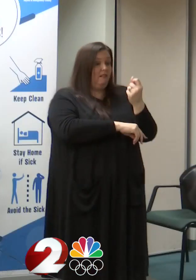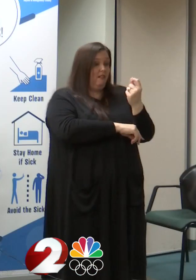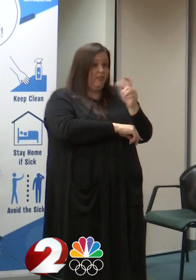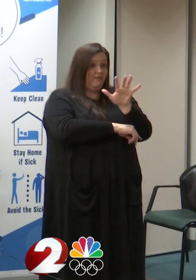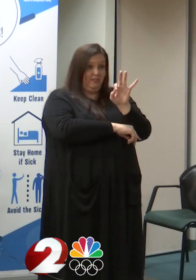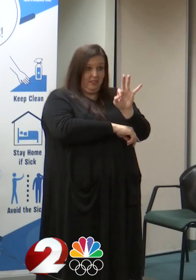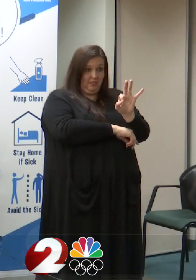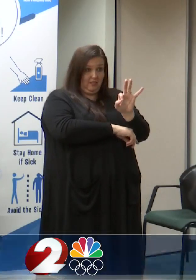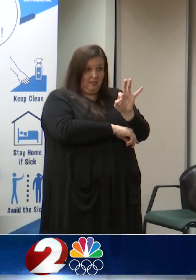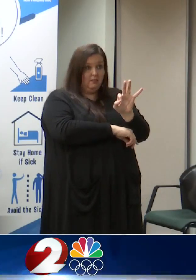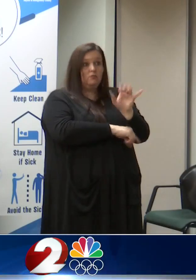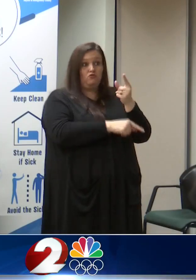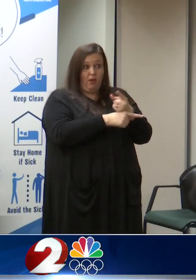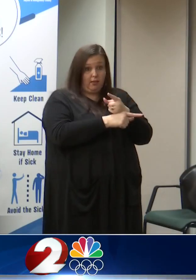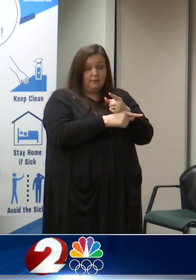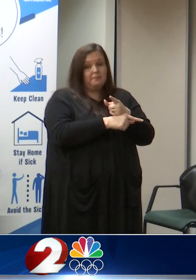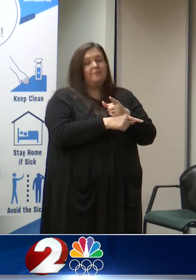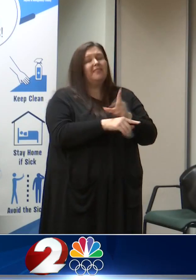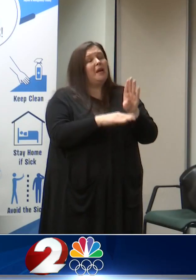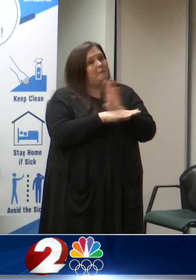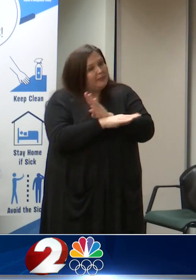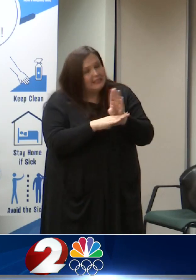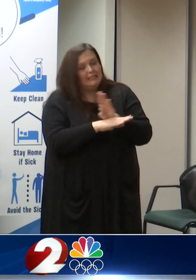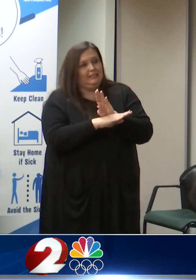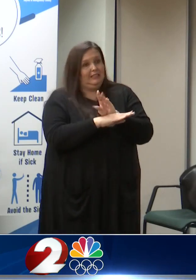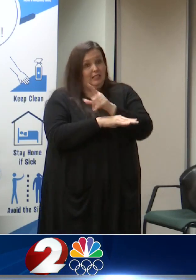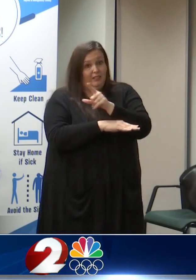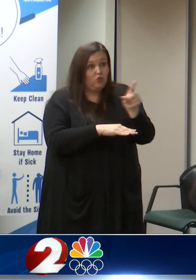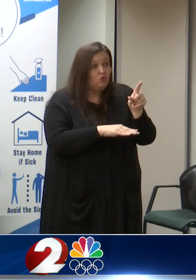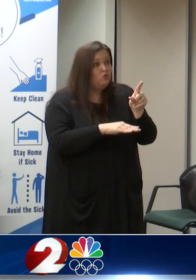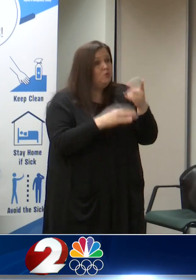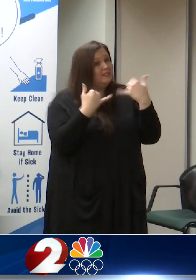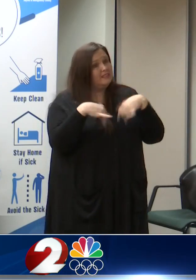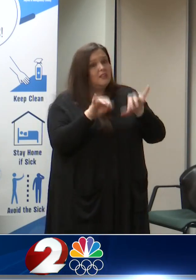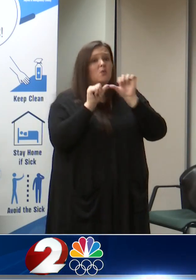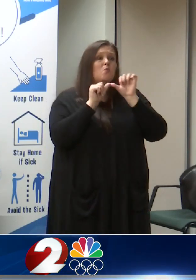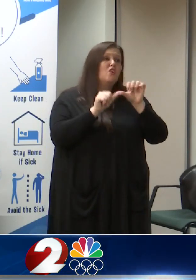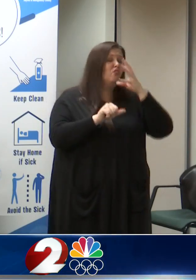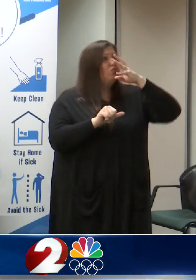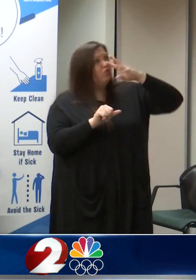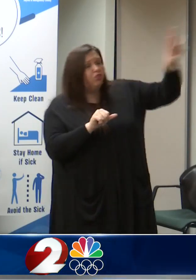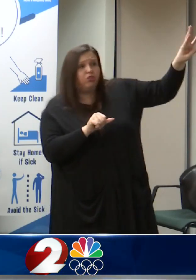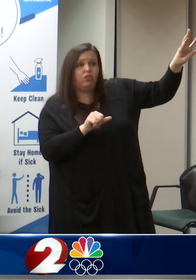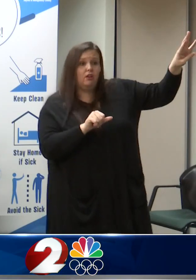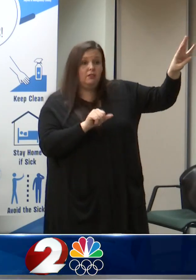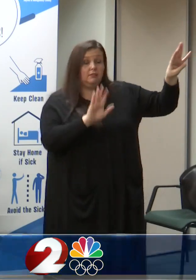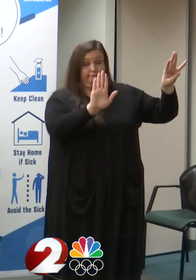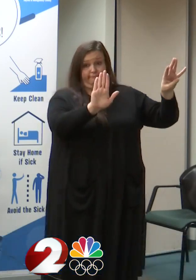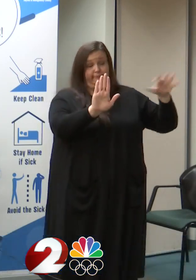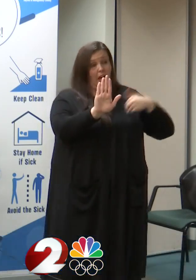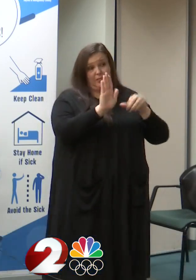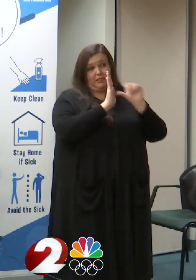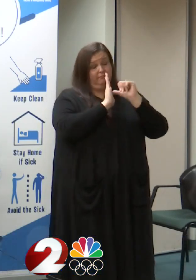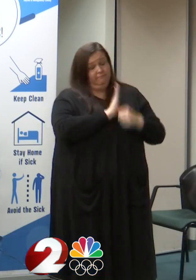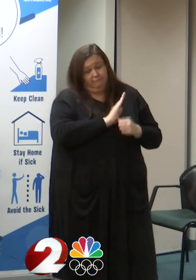CLOSE THEIR DOORS.MAYOR NAN WHALEY - (D) DAYTON: "BUSINESSES, IF YOU ARE WORKING WHEN YOU ARE NON- ESSENTIAL, LET ME ASSURE YOU